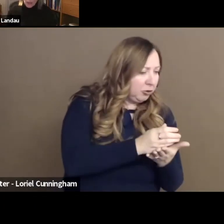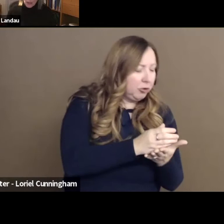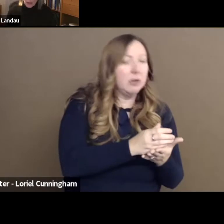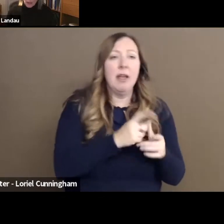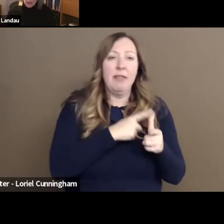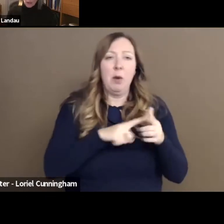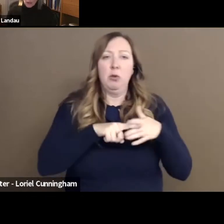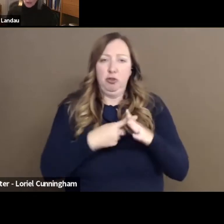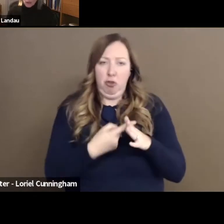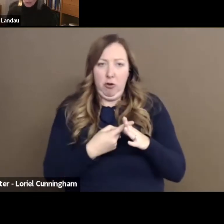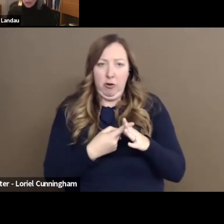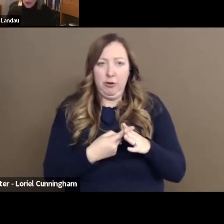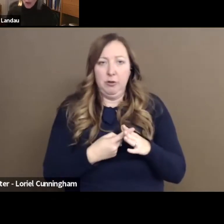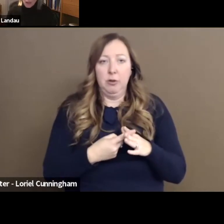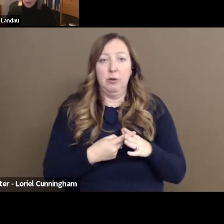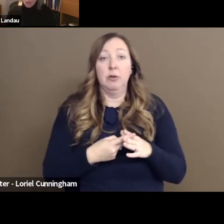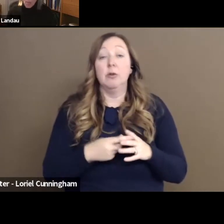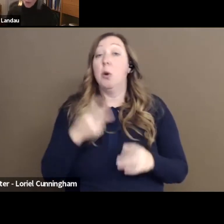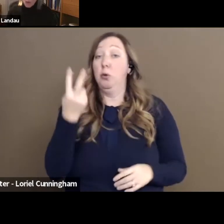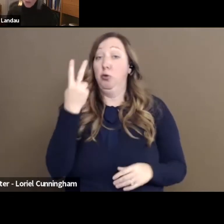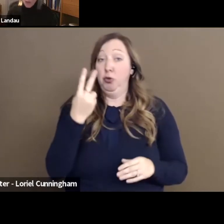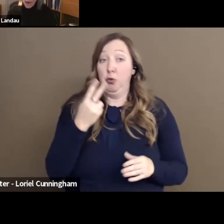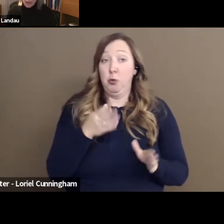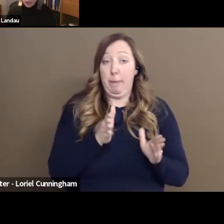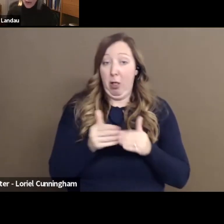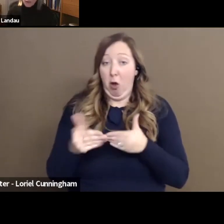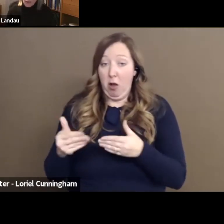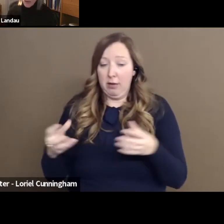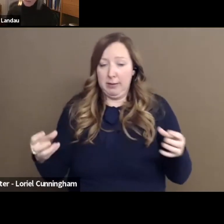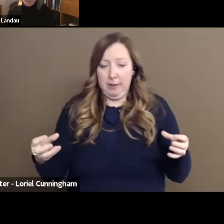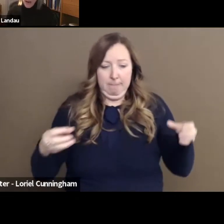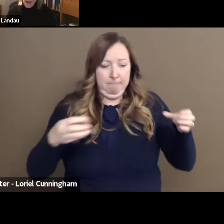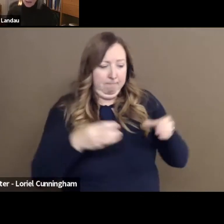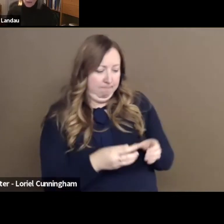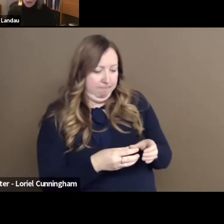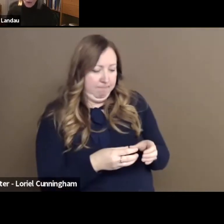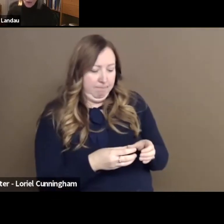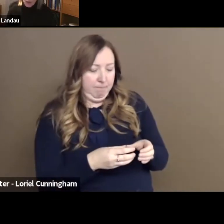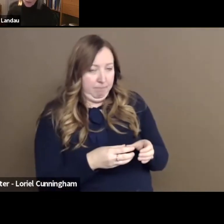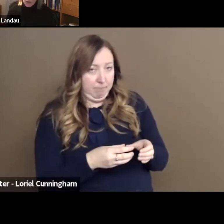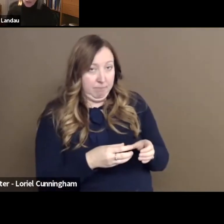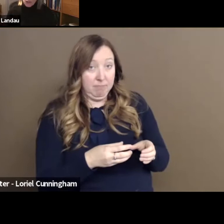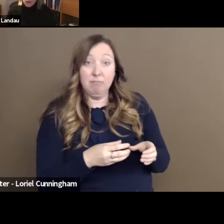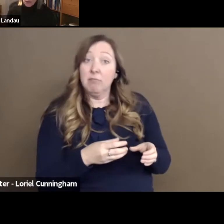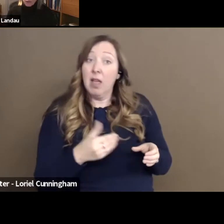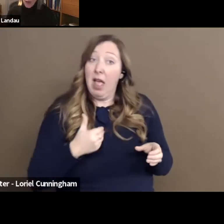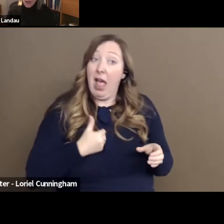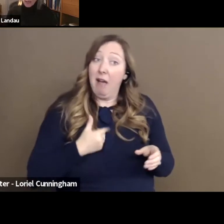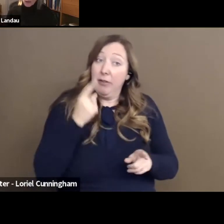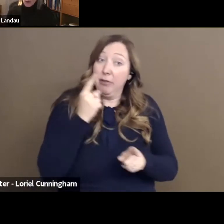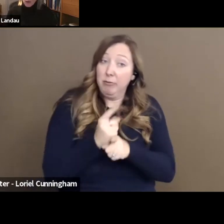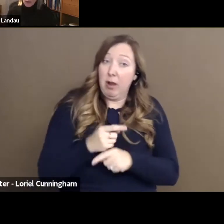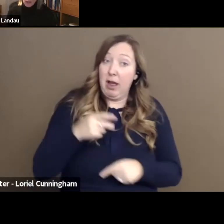together two blocks that actually have the right patterns on